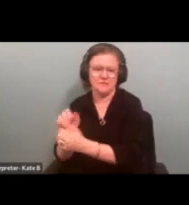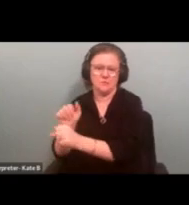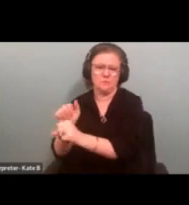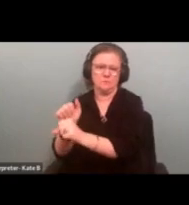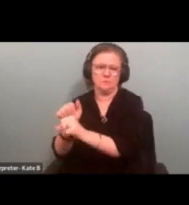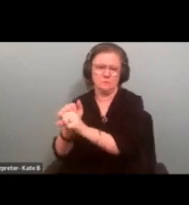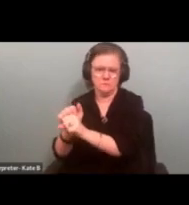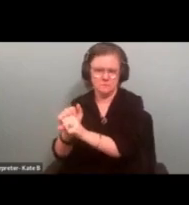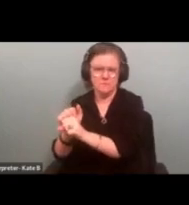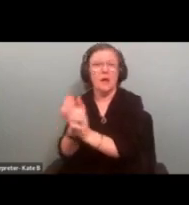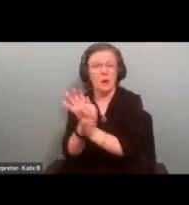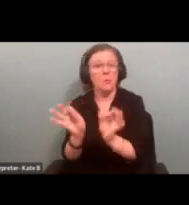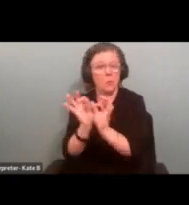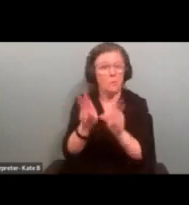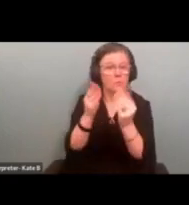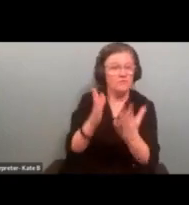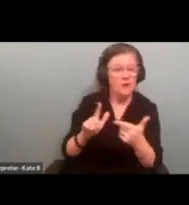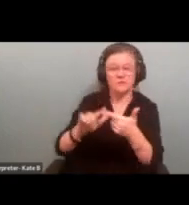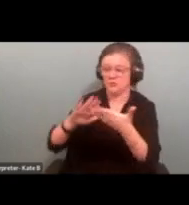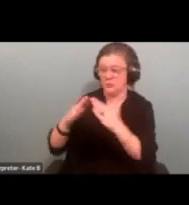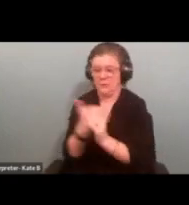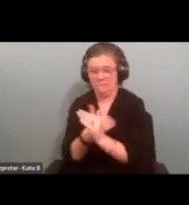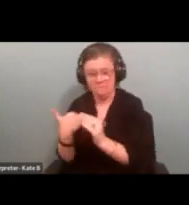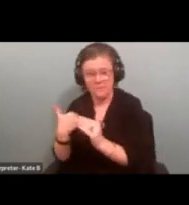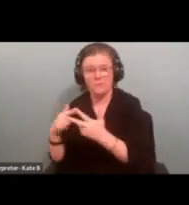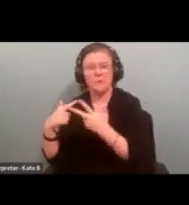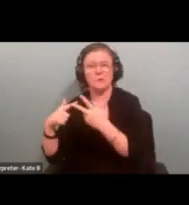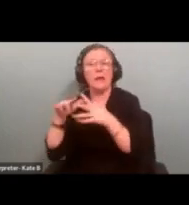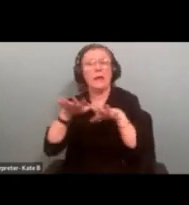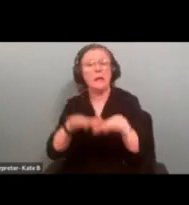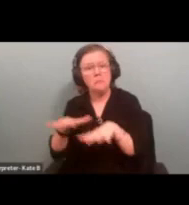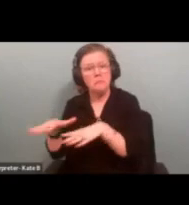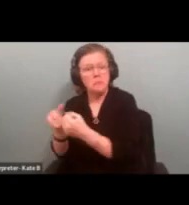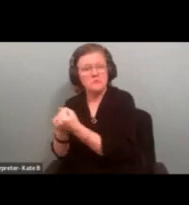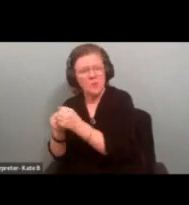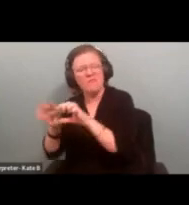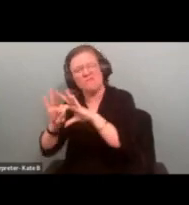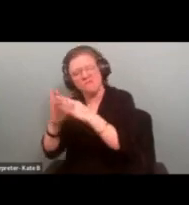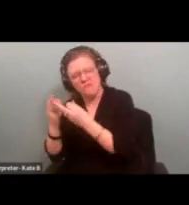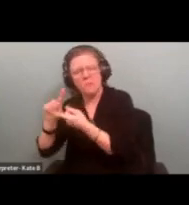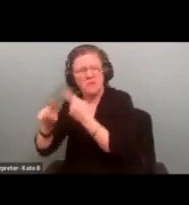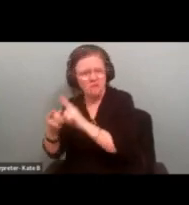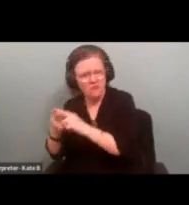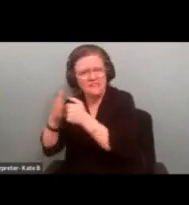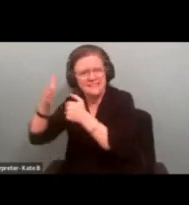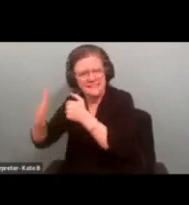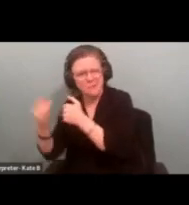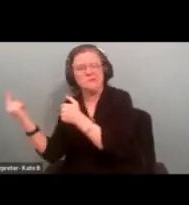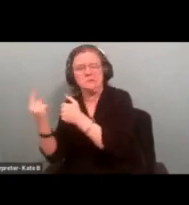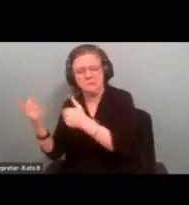providers, community members, and informal supports to develop an individualized plan that is